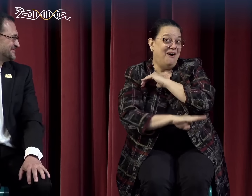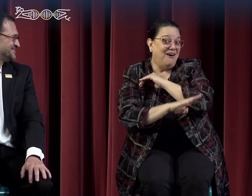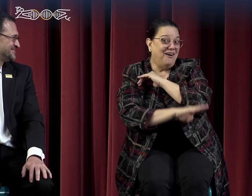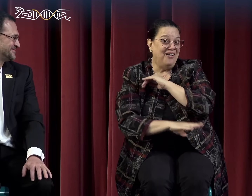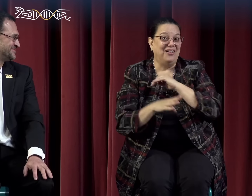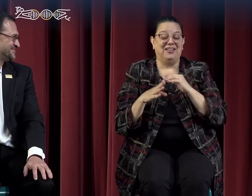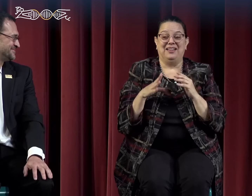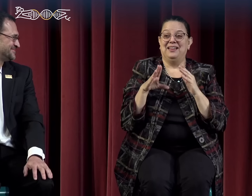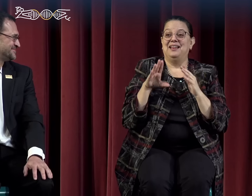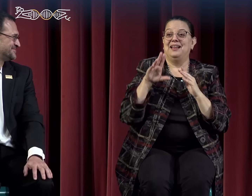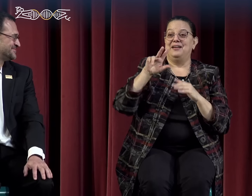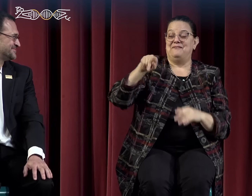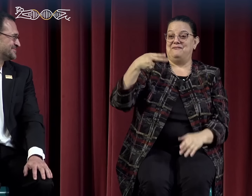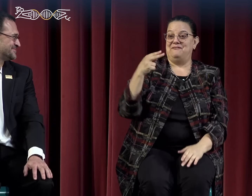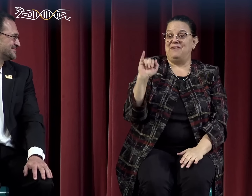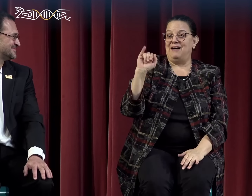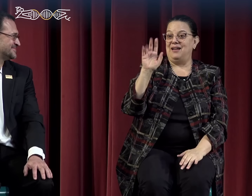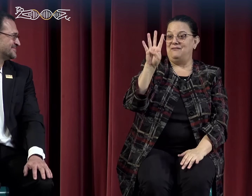on Wednesday nights this fall.